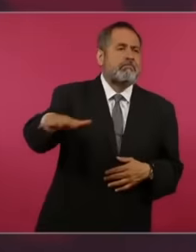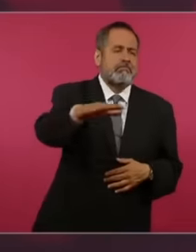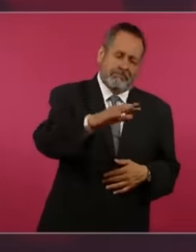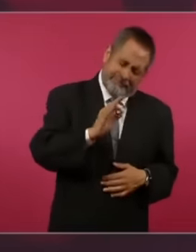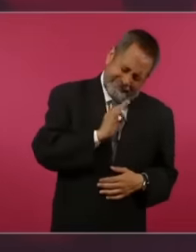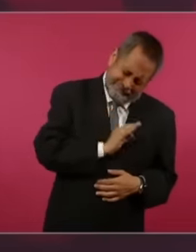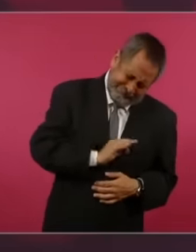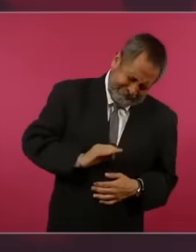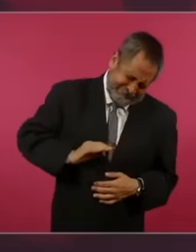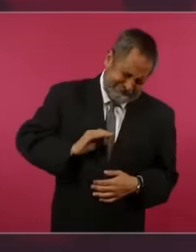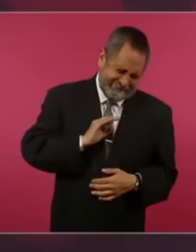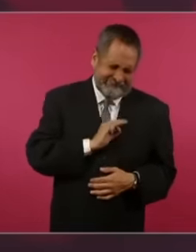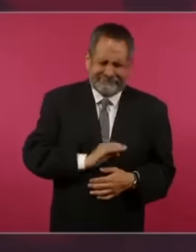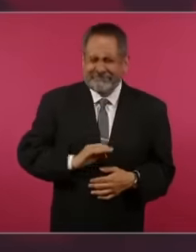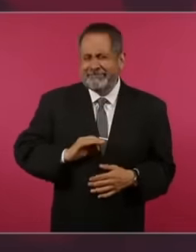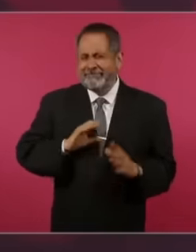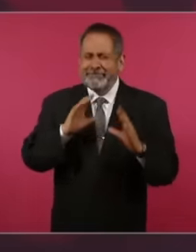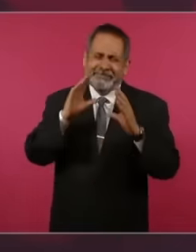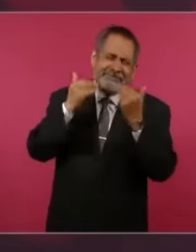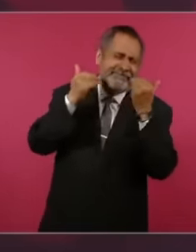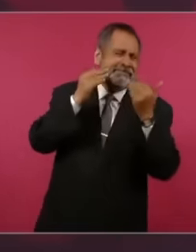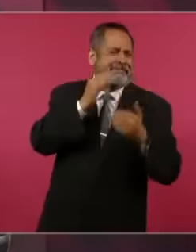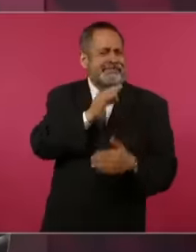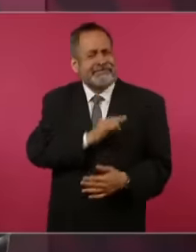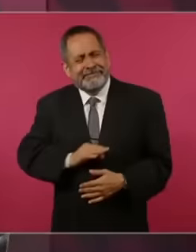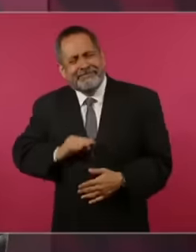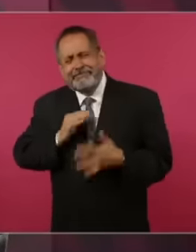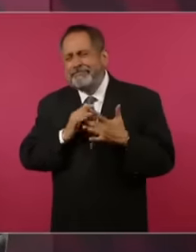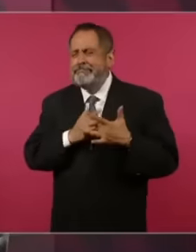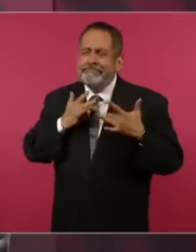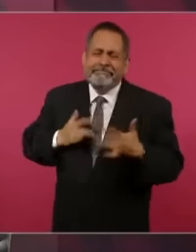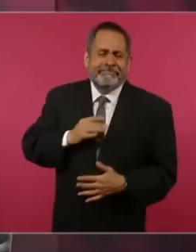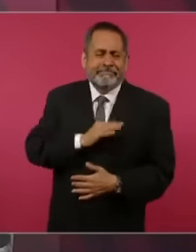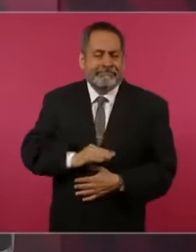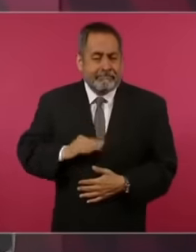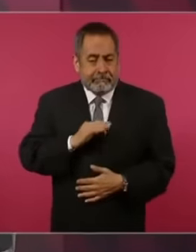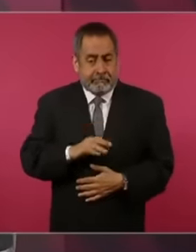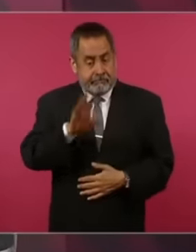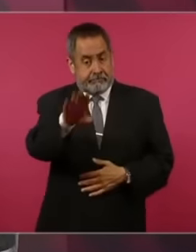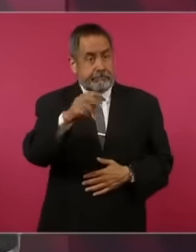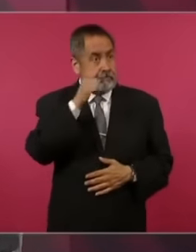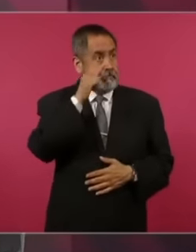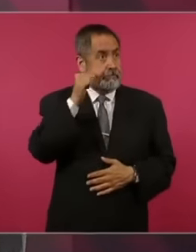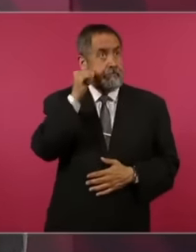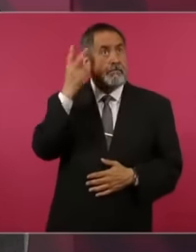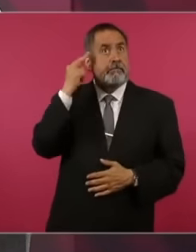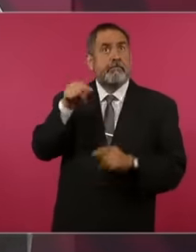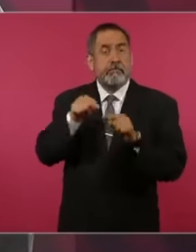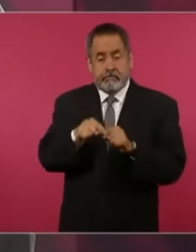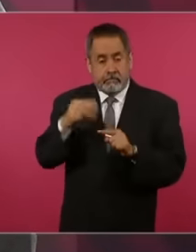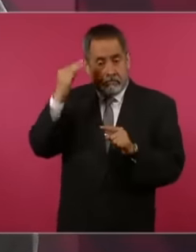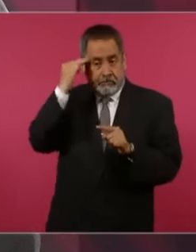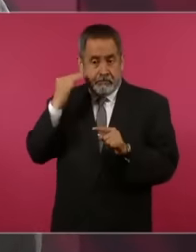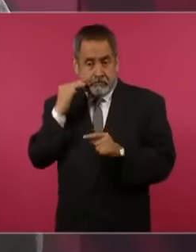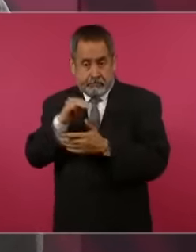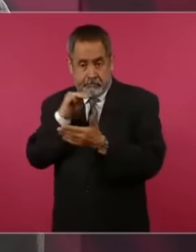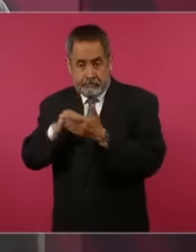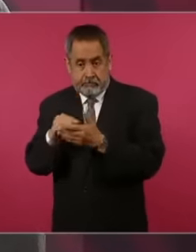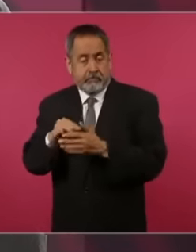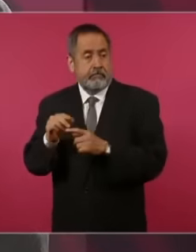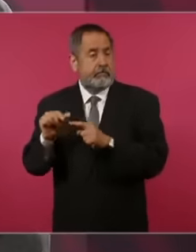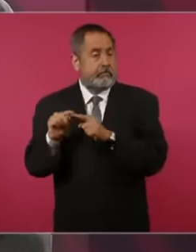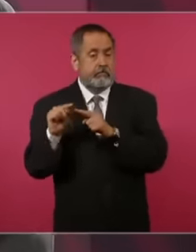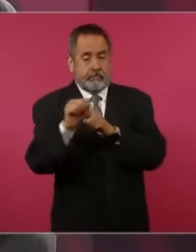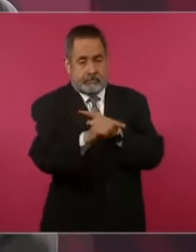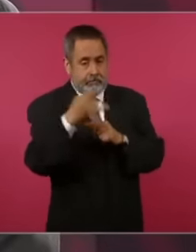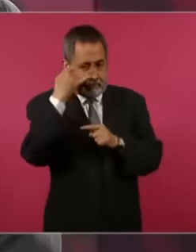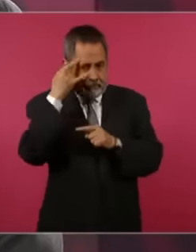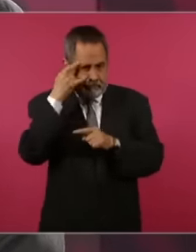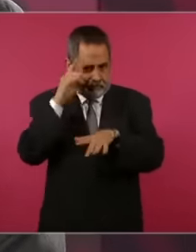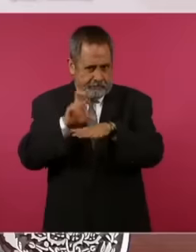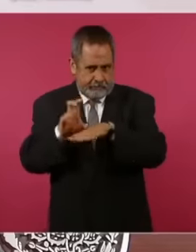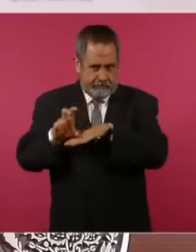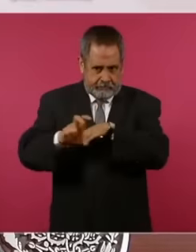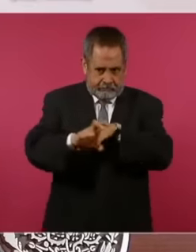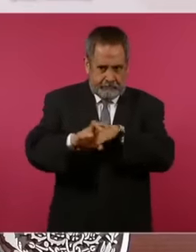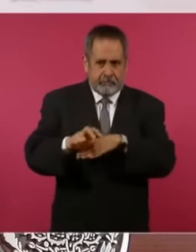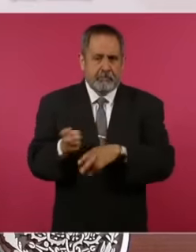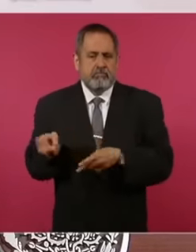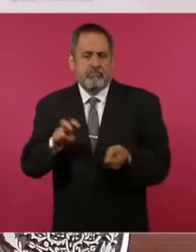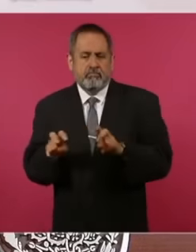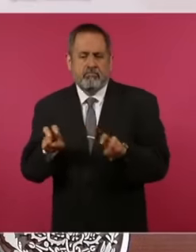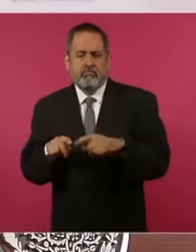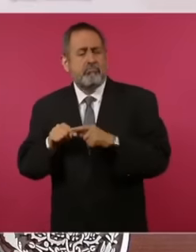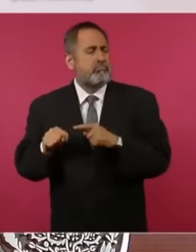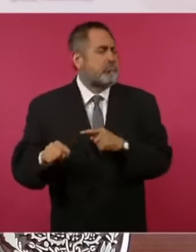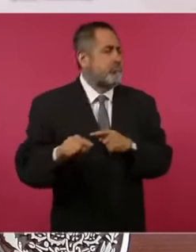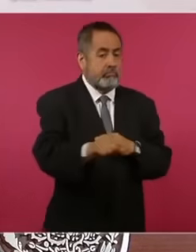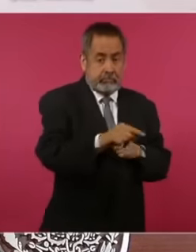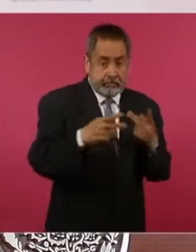happy happy happy yesterday we traveled from Mérida Campeche on the train and the people